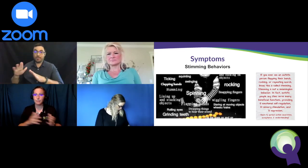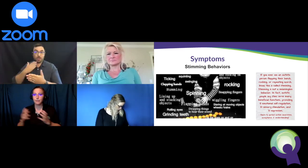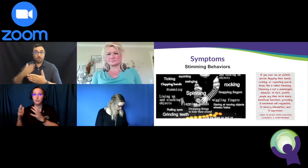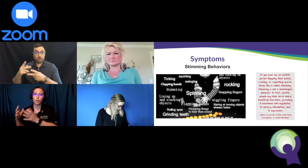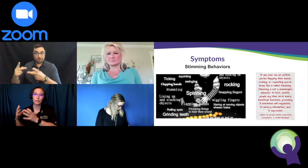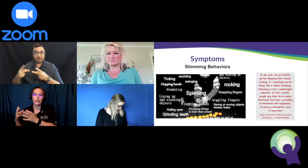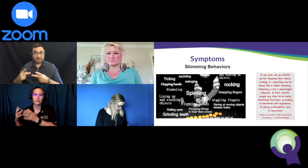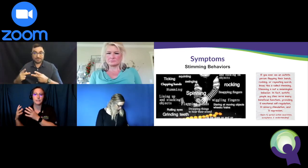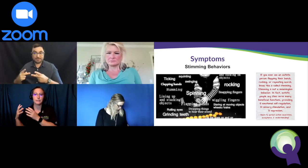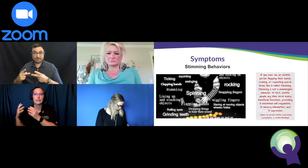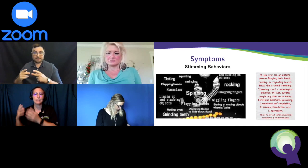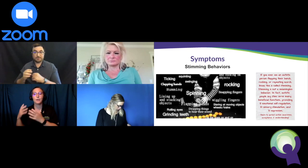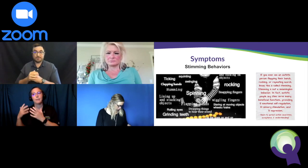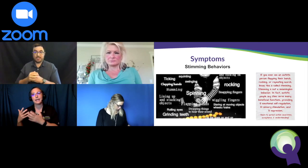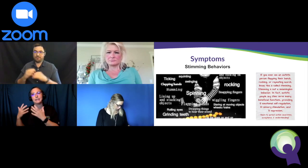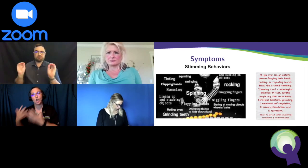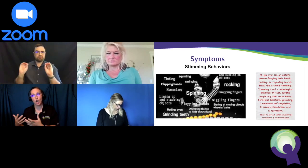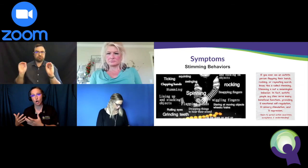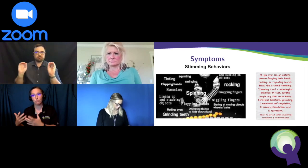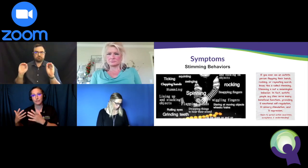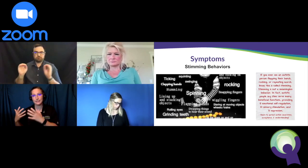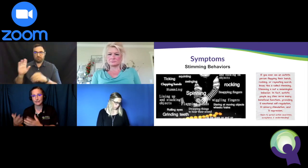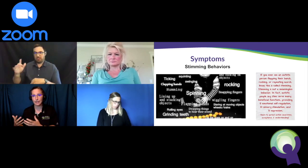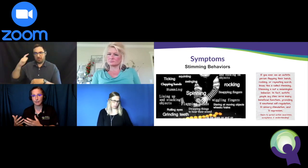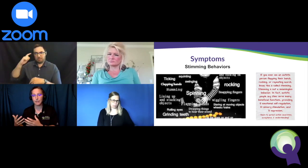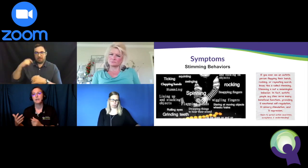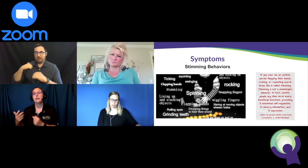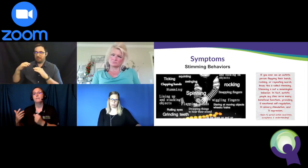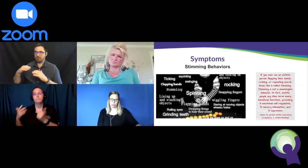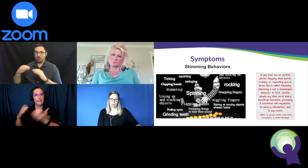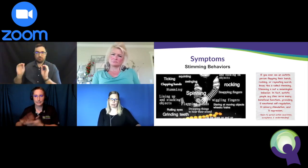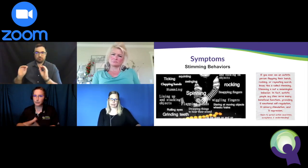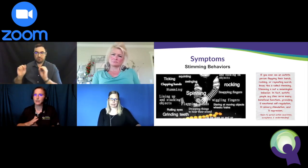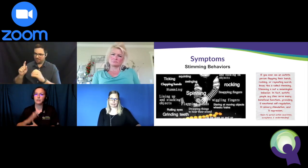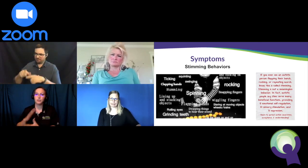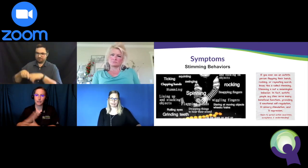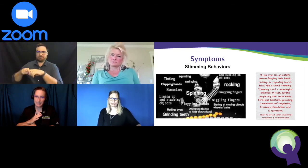But if you don't allow them to keep their mind calm with a stim that's when you're gonna get more